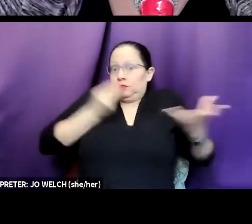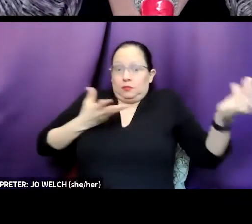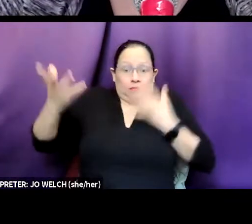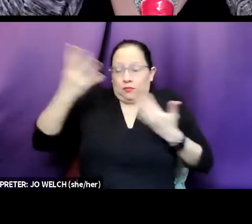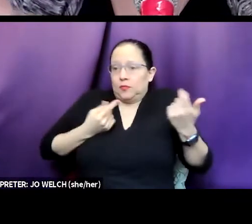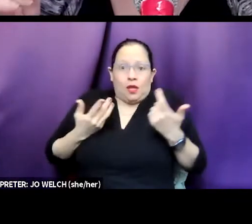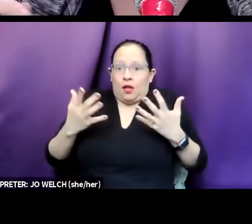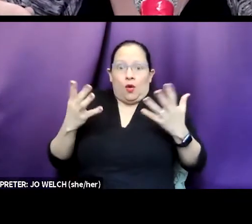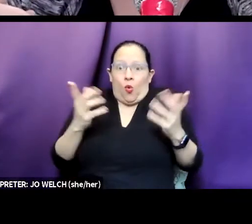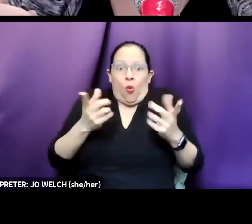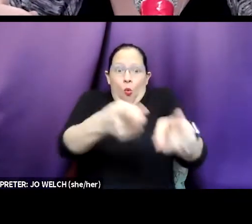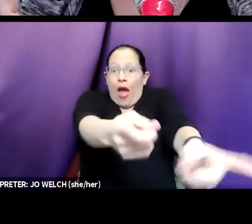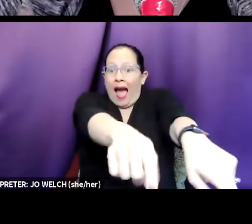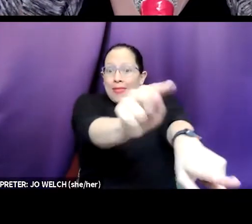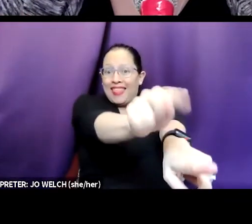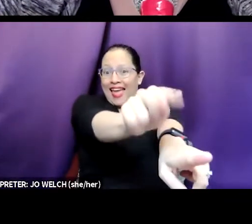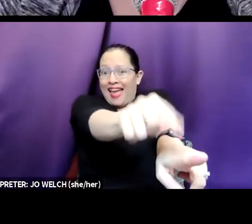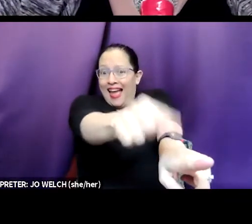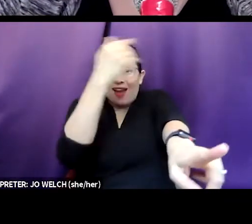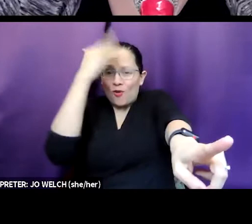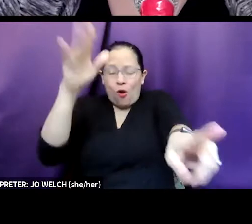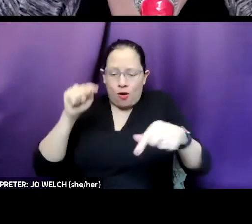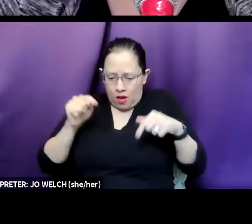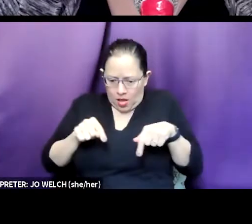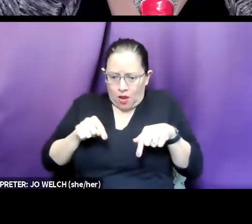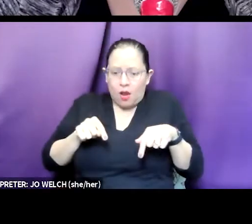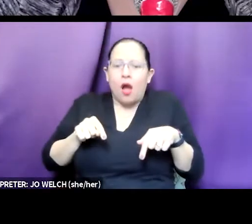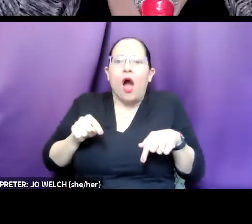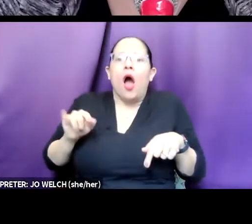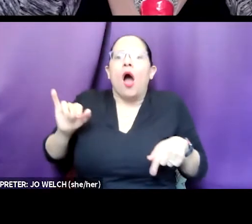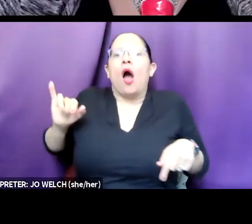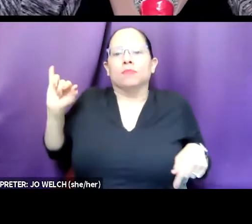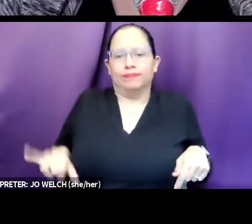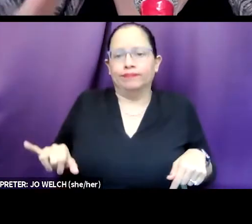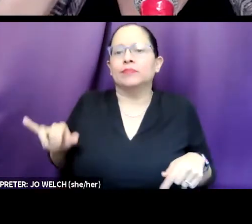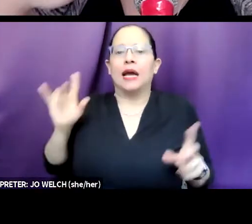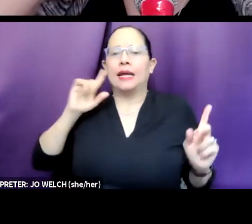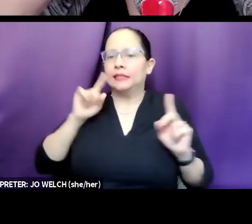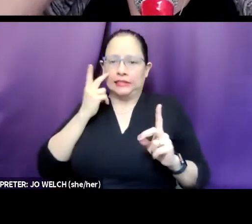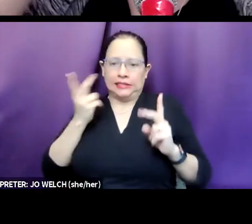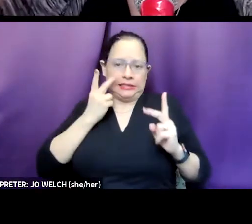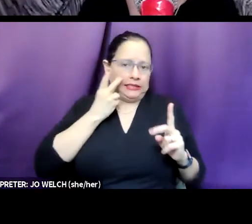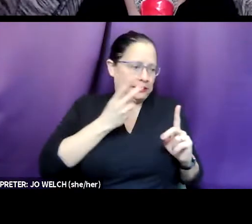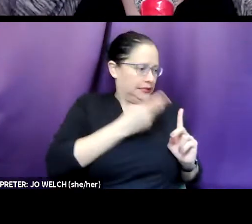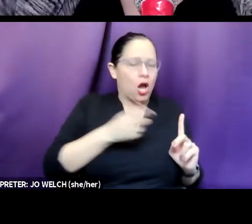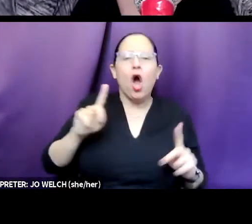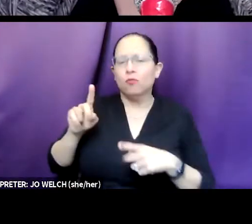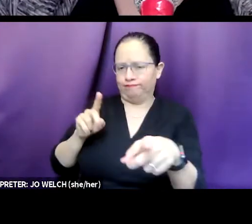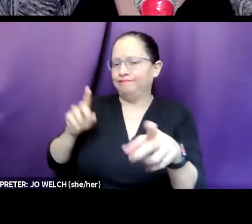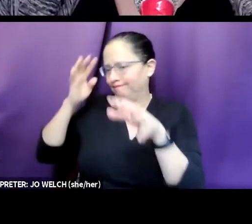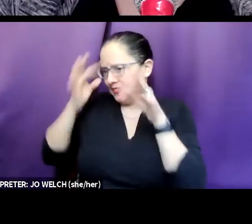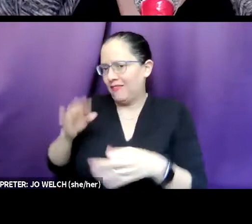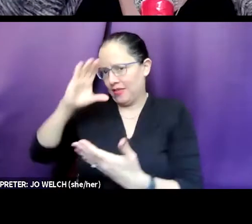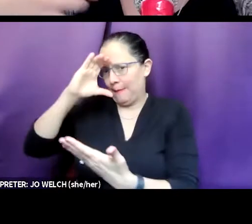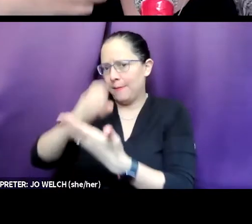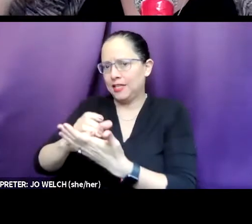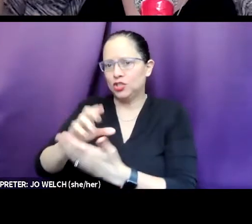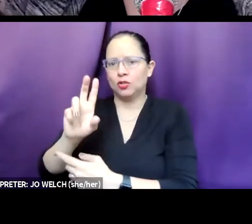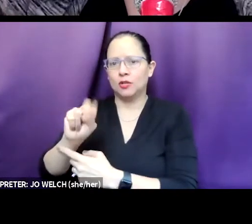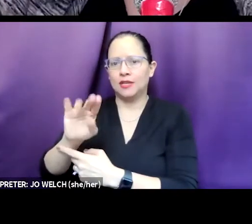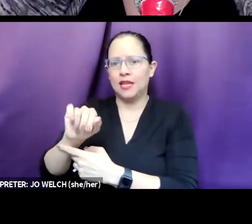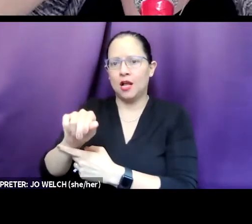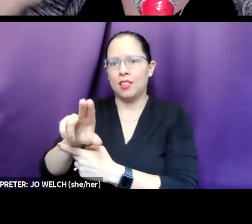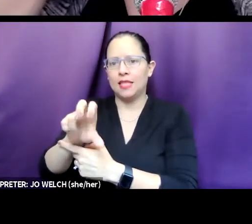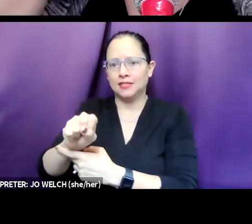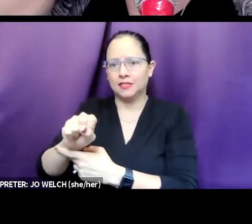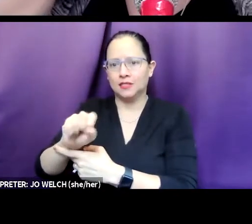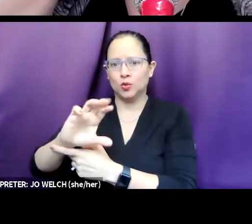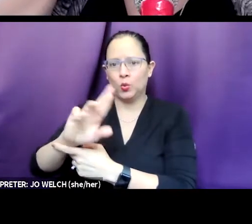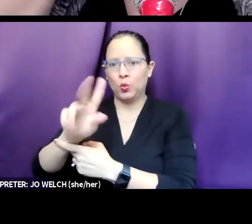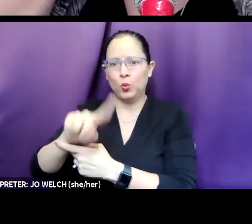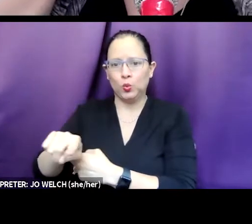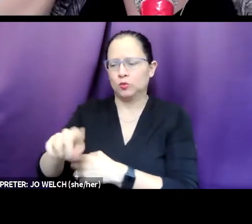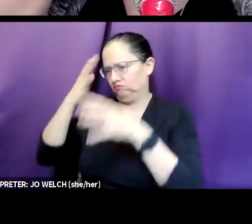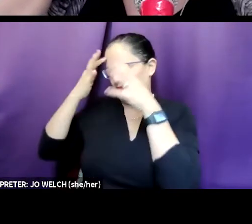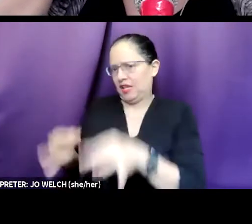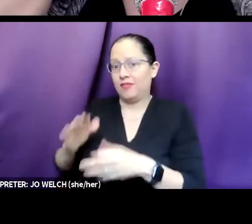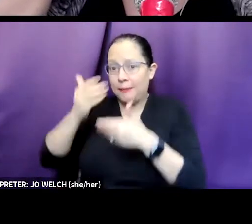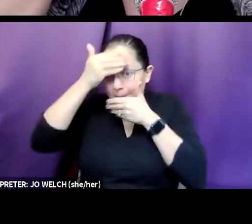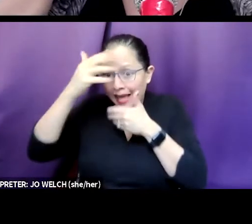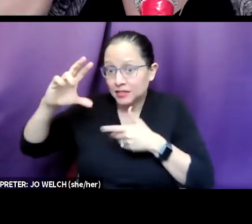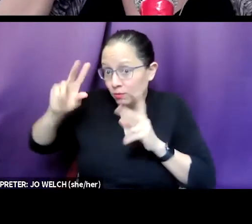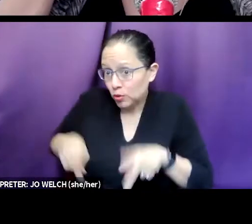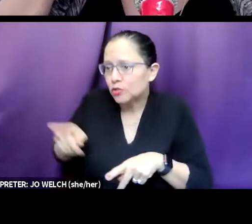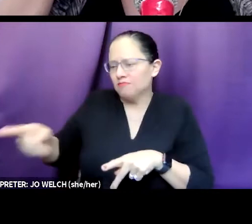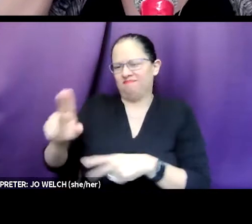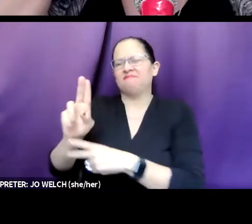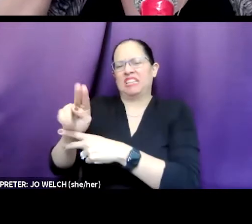say, I can confirm that this is in fact Nicholas cruise. It just caused this cascade in the media and everybody was quoting that initial story. And for the next several hours.